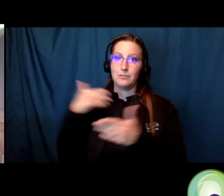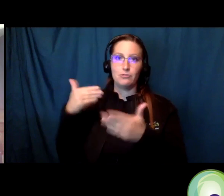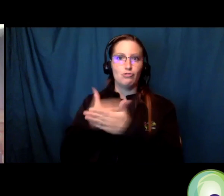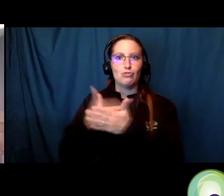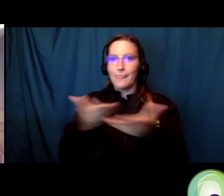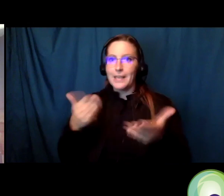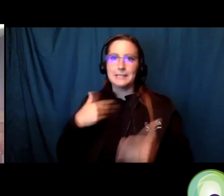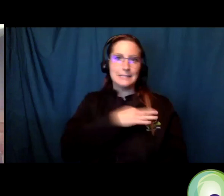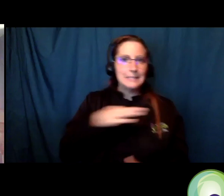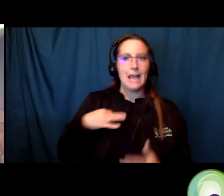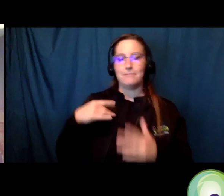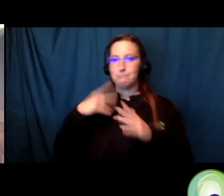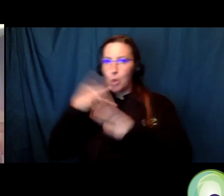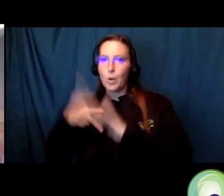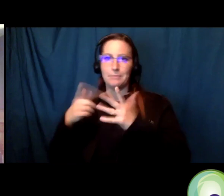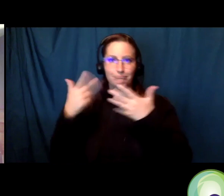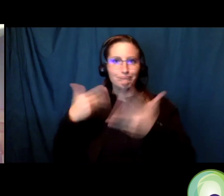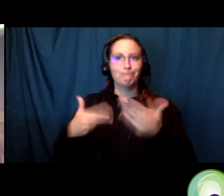programs and all those kinds of things that they're doing